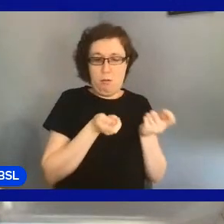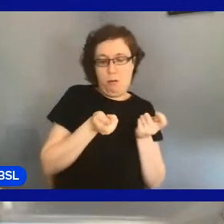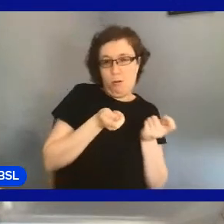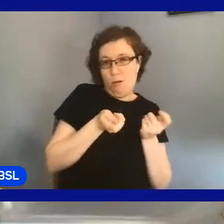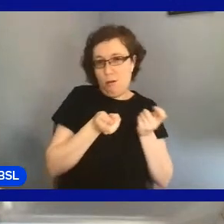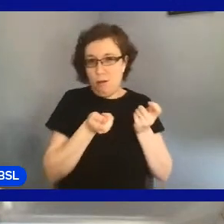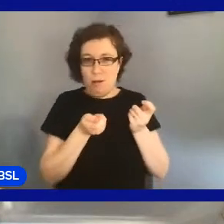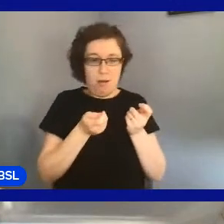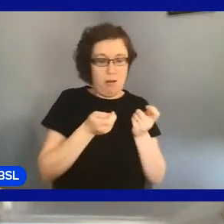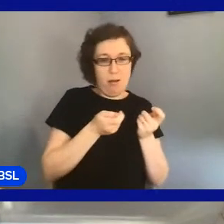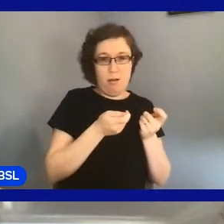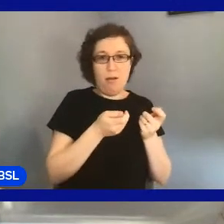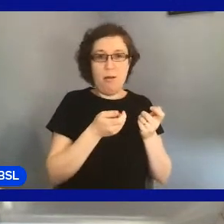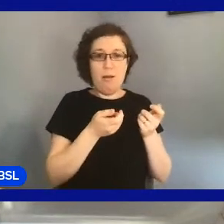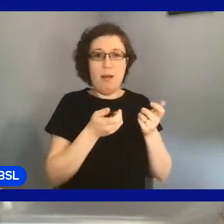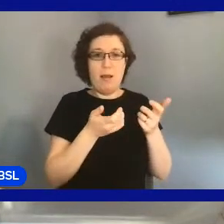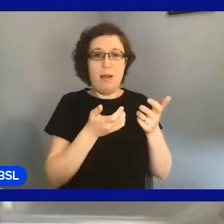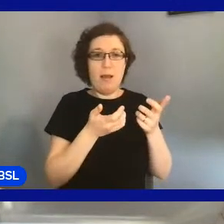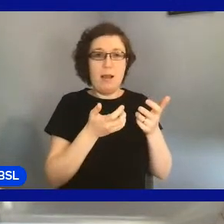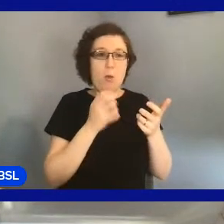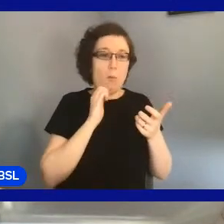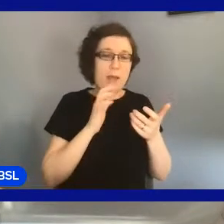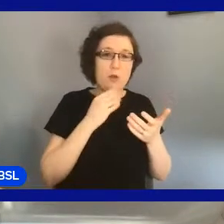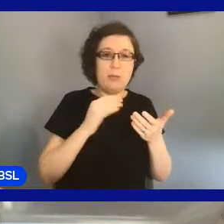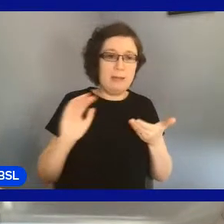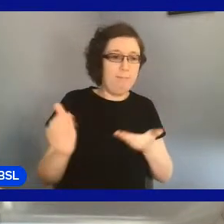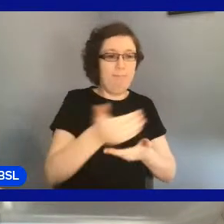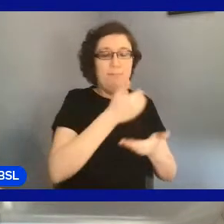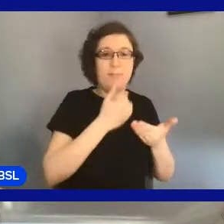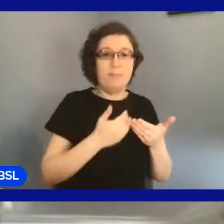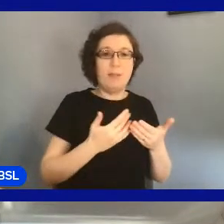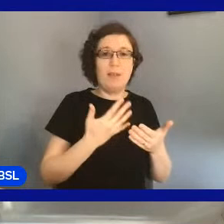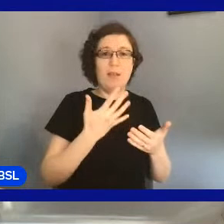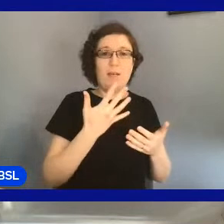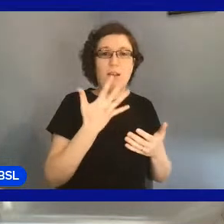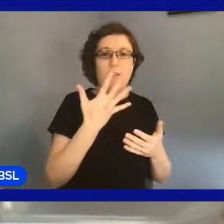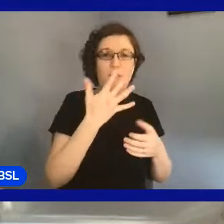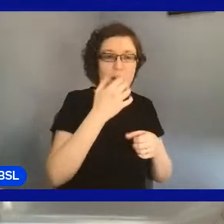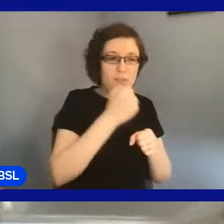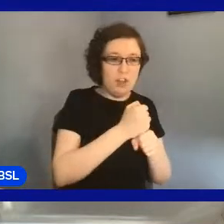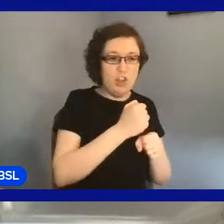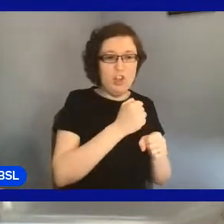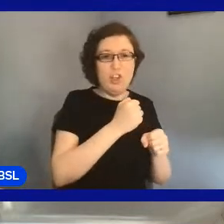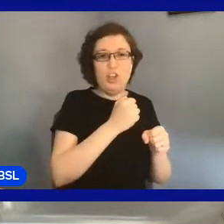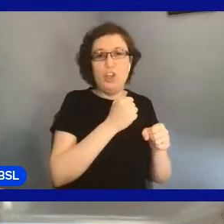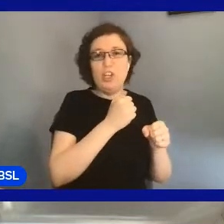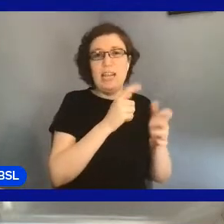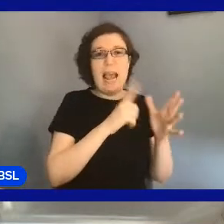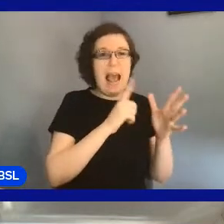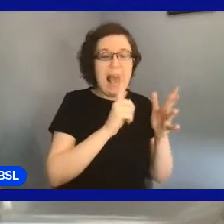case study together, gathering the data we need to, learn from that and take it to other cities.